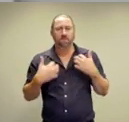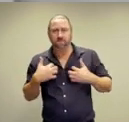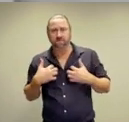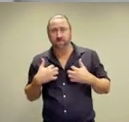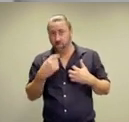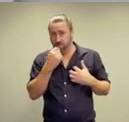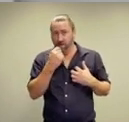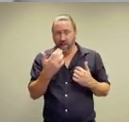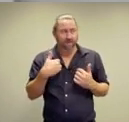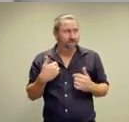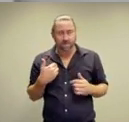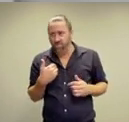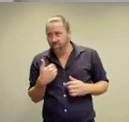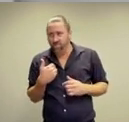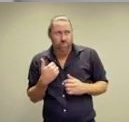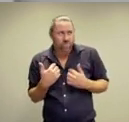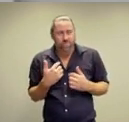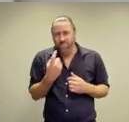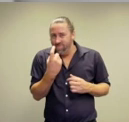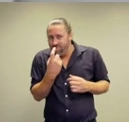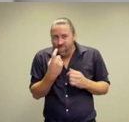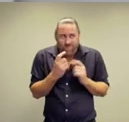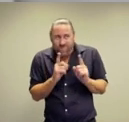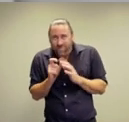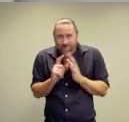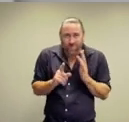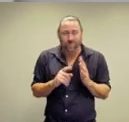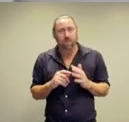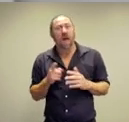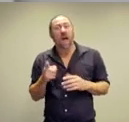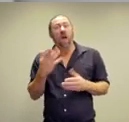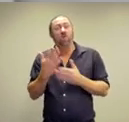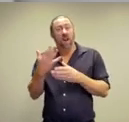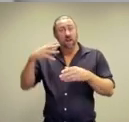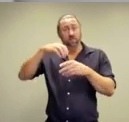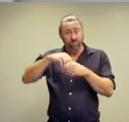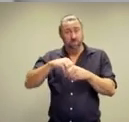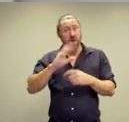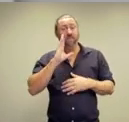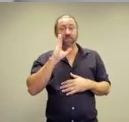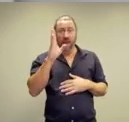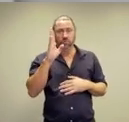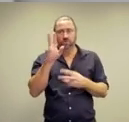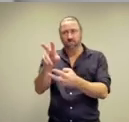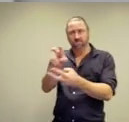edgy and sometimes titillating. We're then going to explore what high fashion specifically has done with the